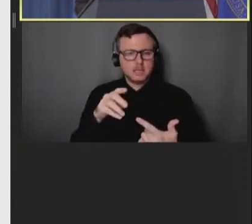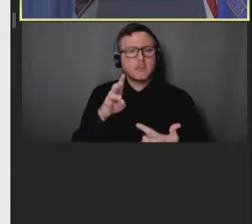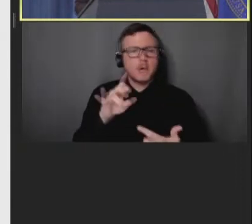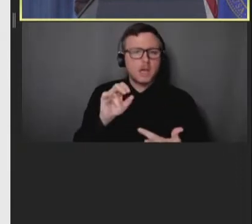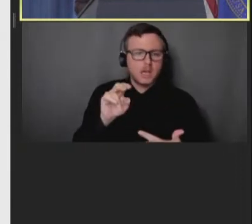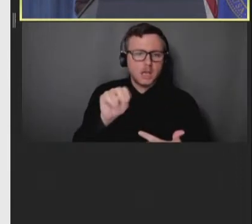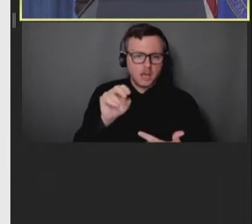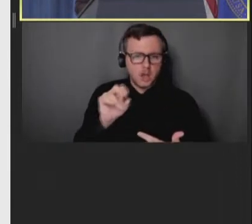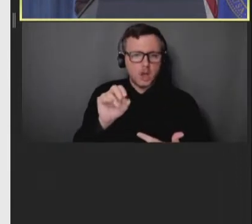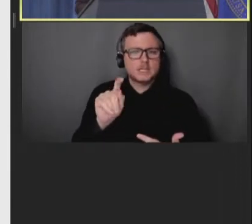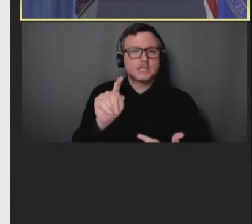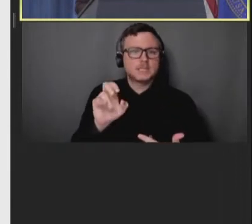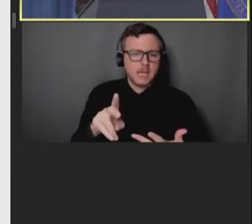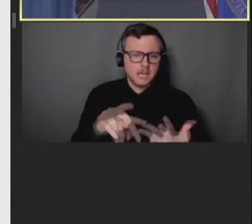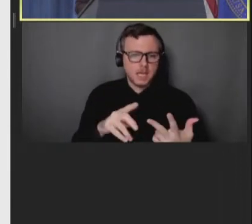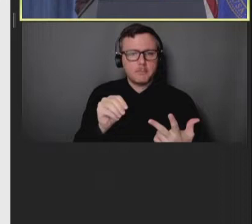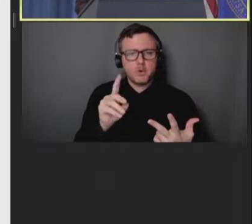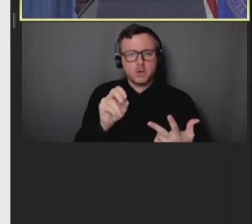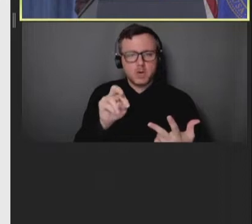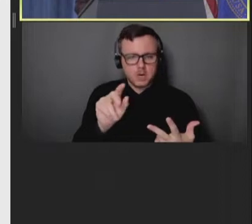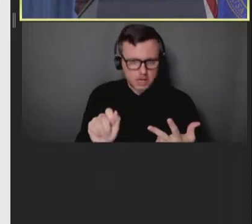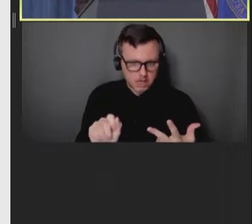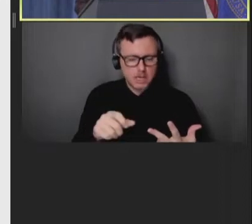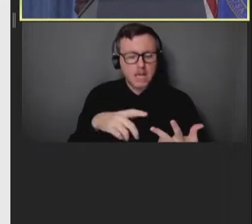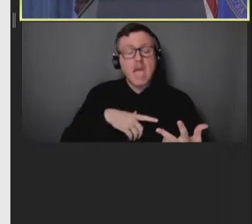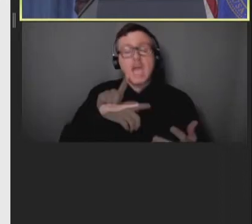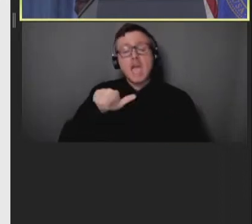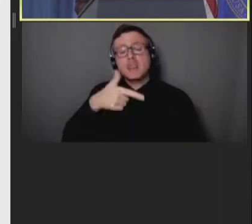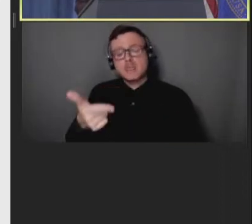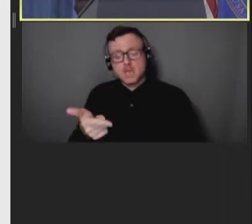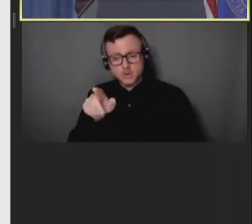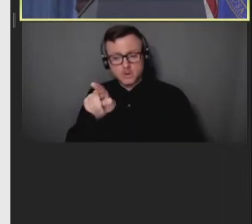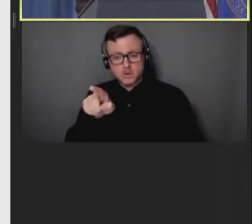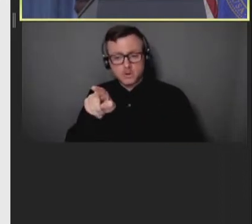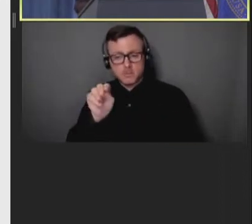and then boosted them with Moderna at 100 micrograms, which was prior to them